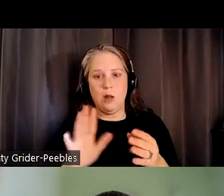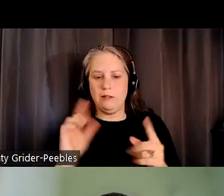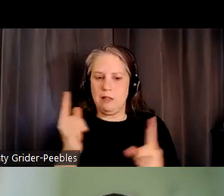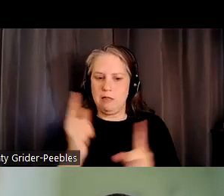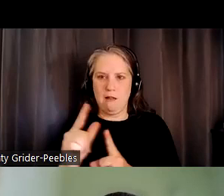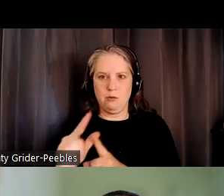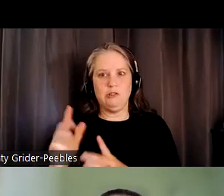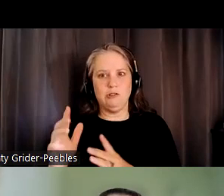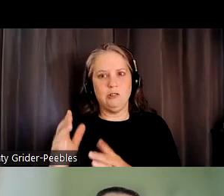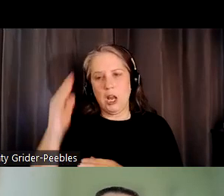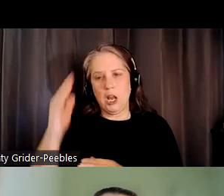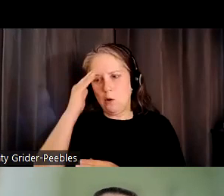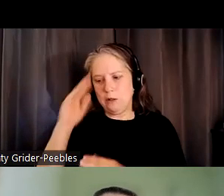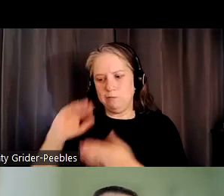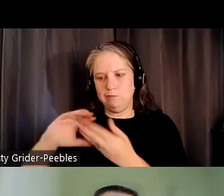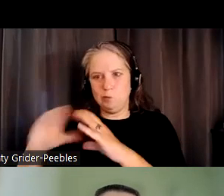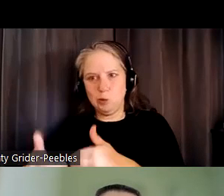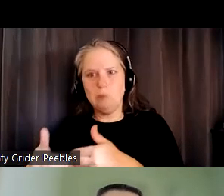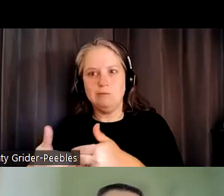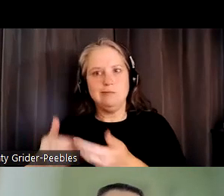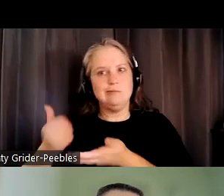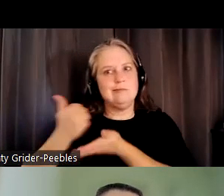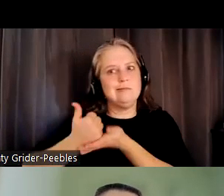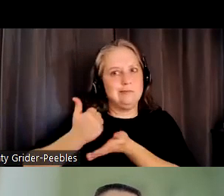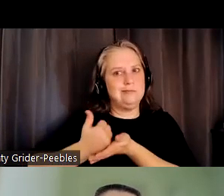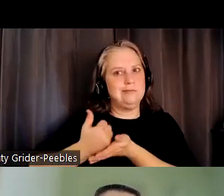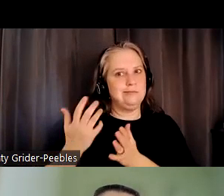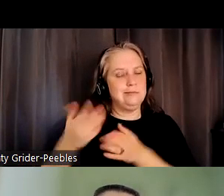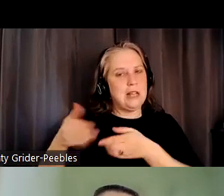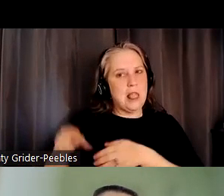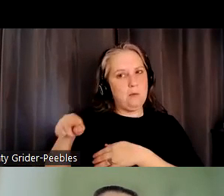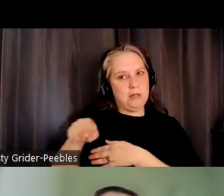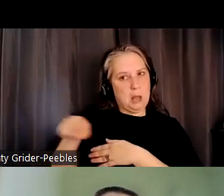helpful in those situations. Let the individual themselves guide